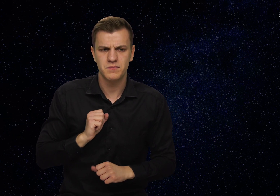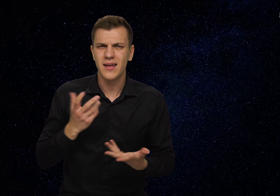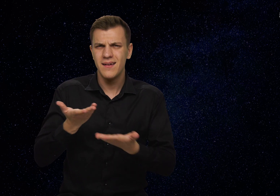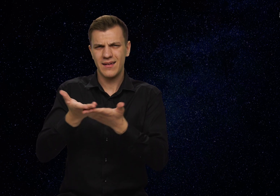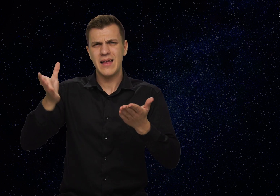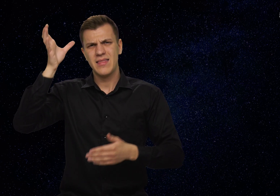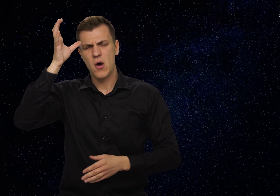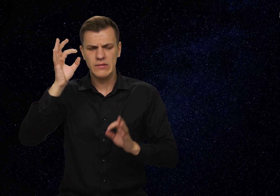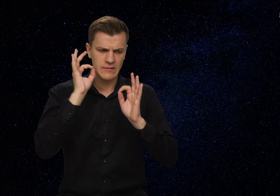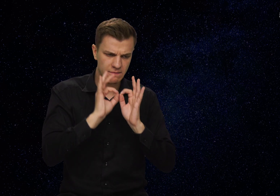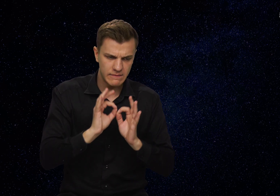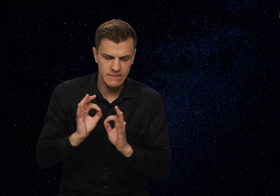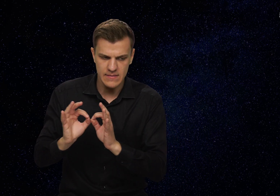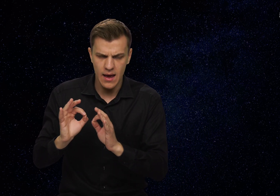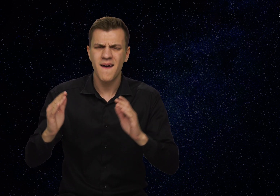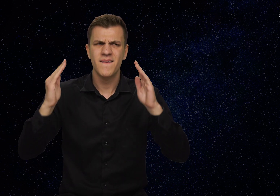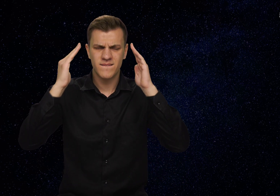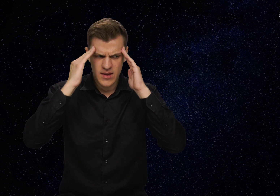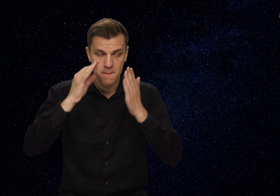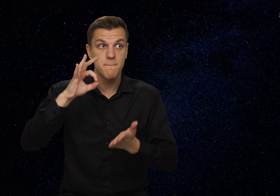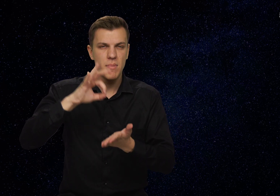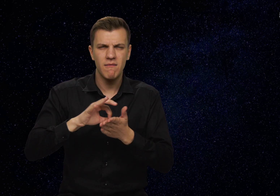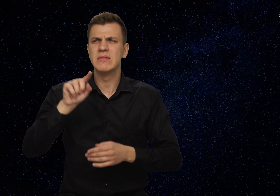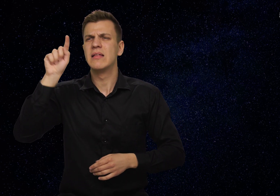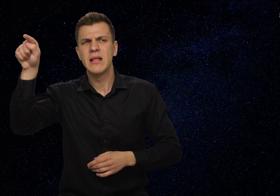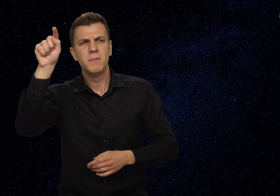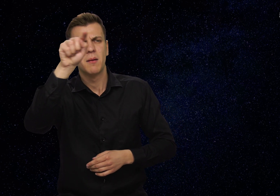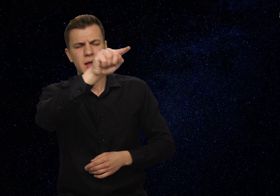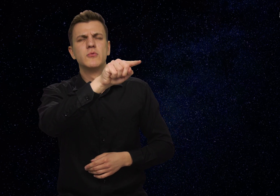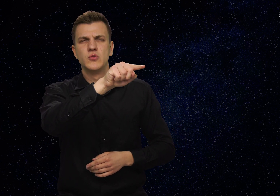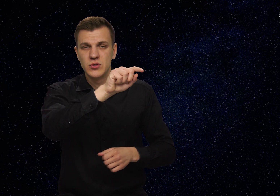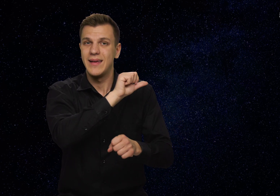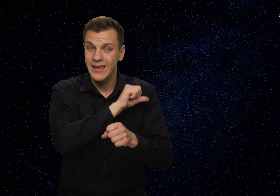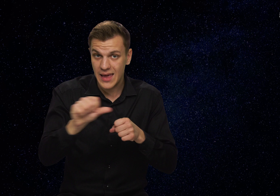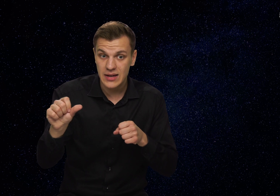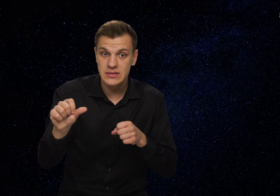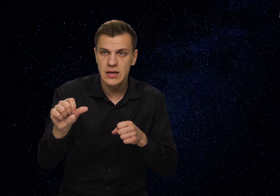and in fact, currently this expanding sphere